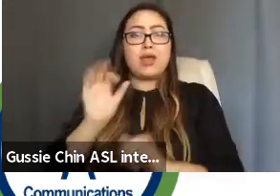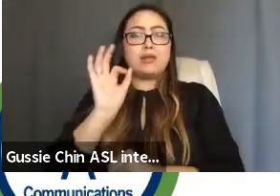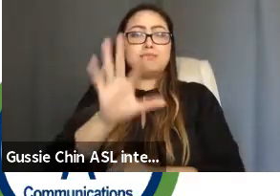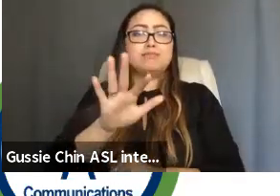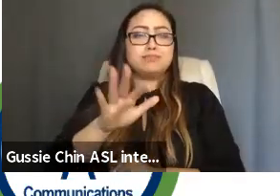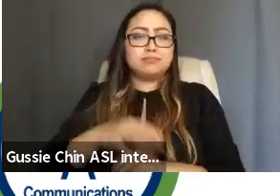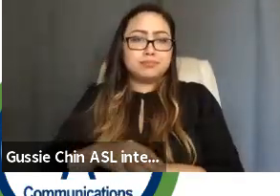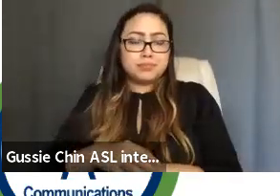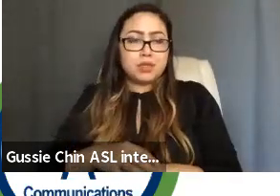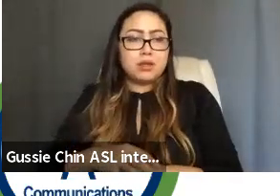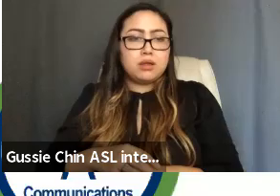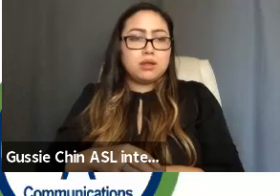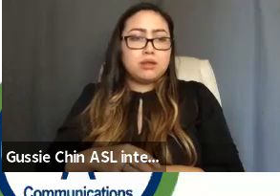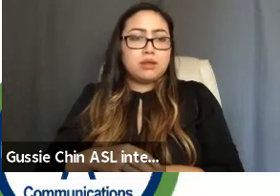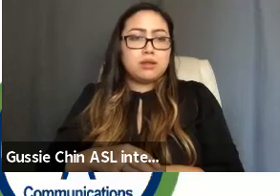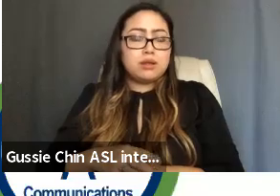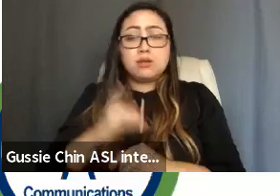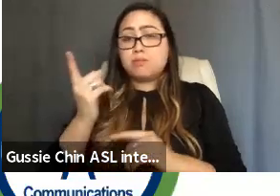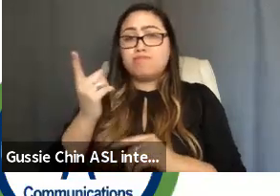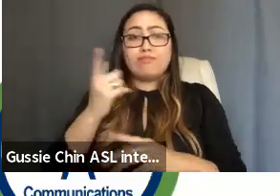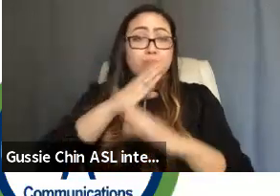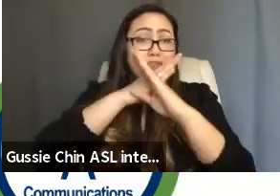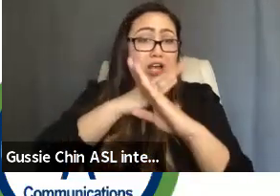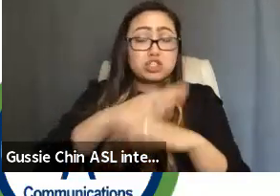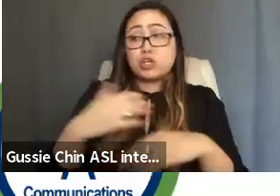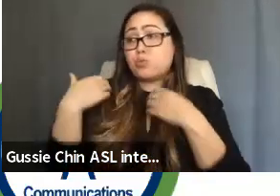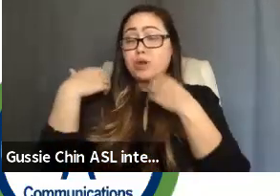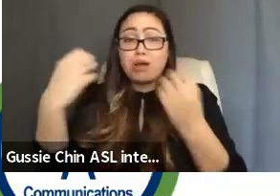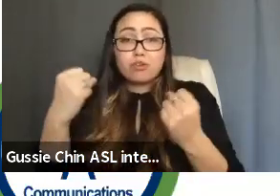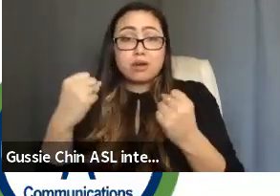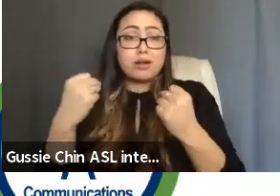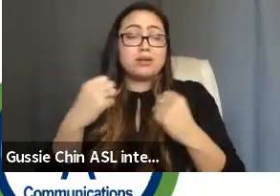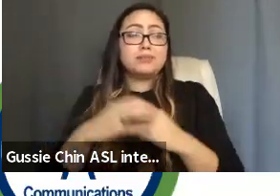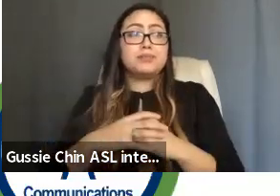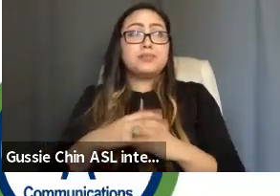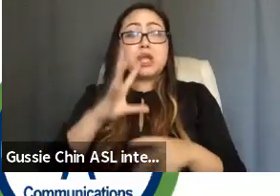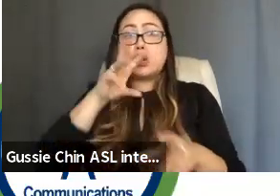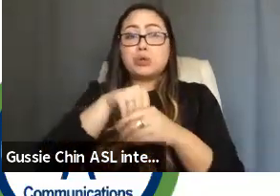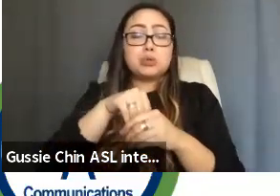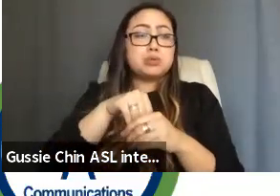public health run from prevention through recovery in the health world, so that includes hospitals,